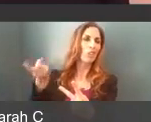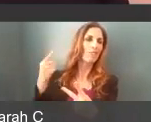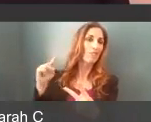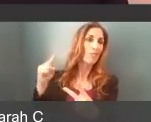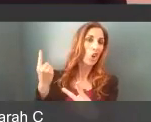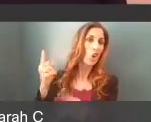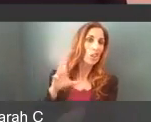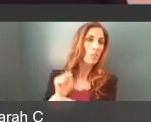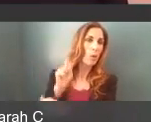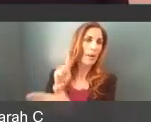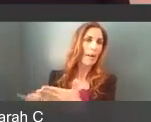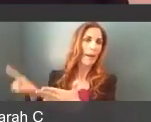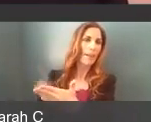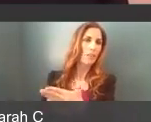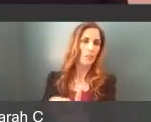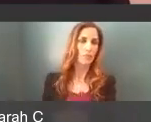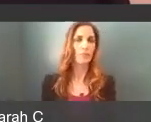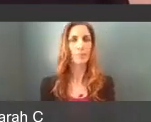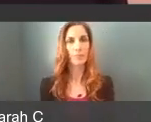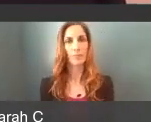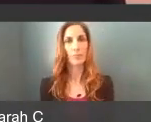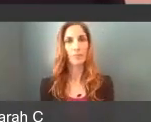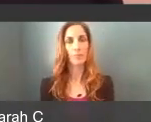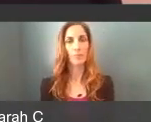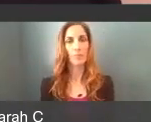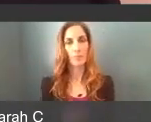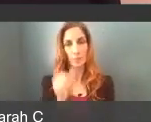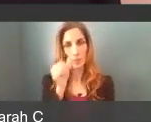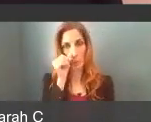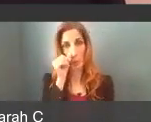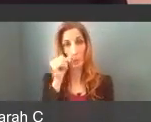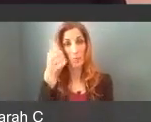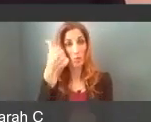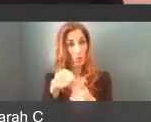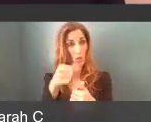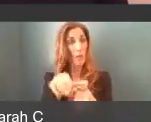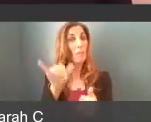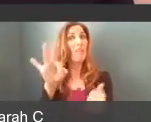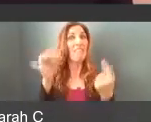thing to remember is that if we do have to close for inclement weather, you will be rescheduled